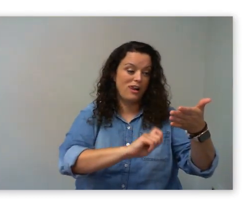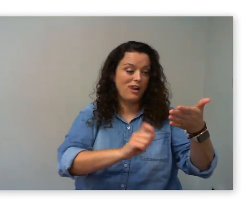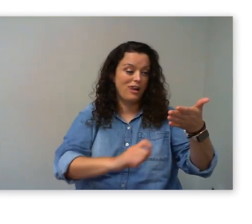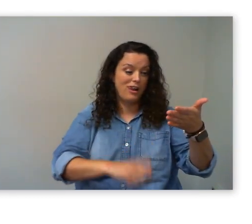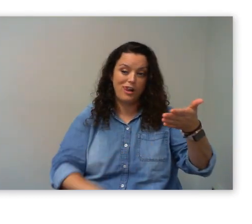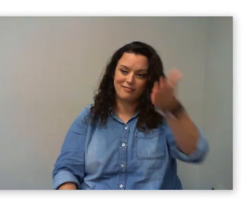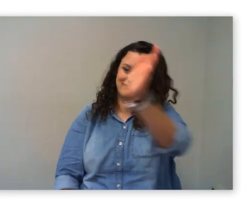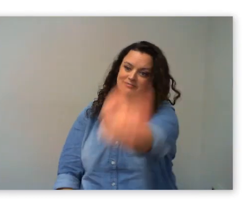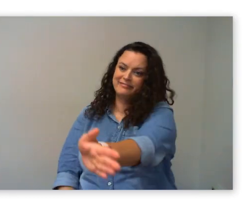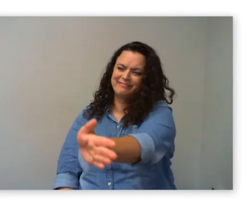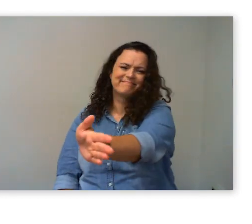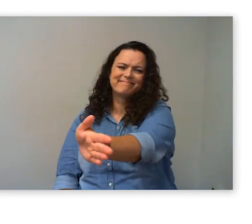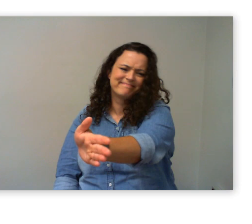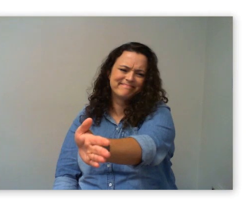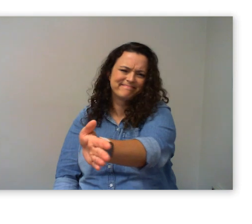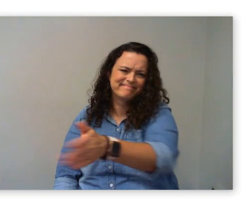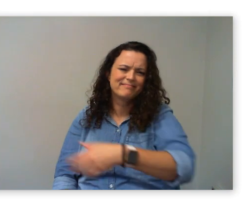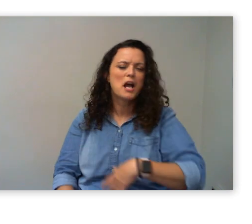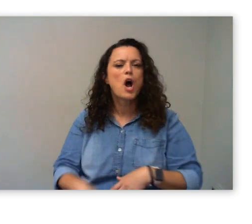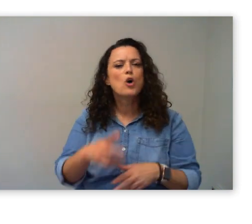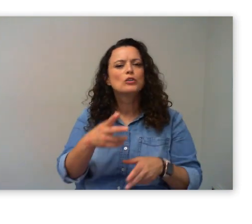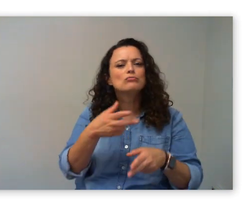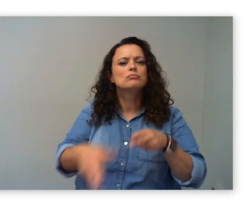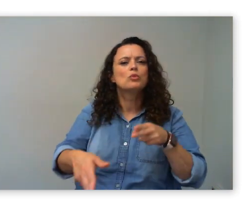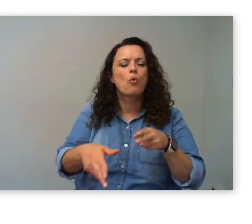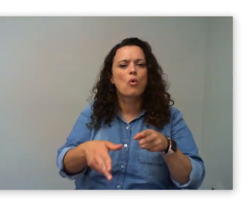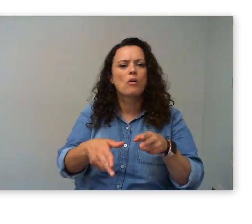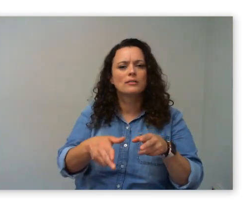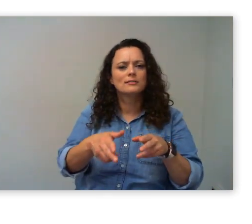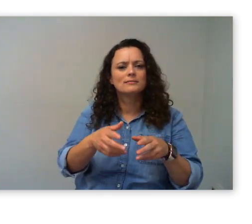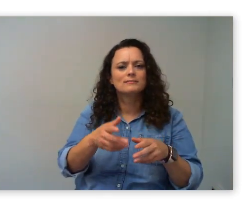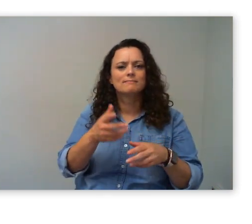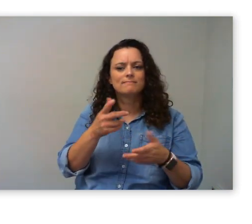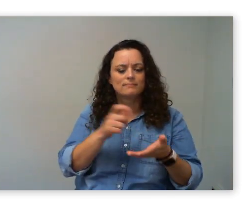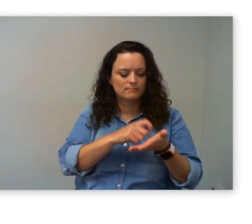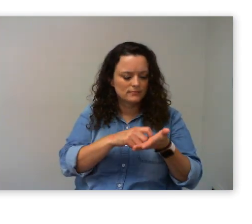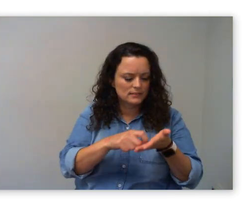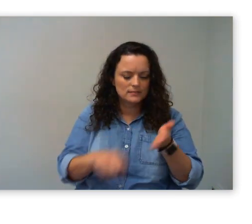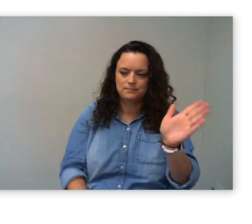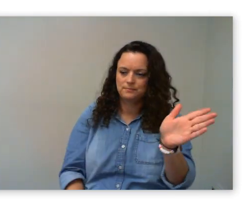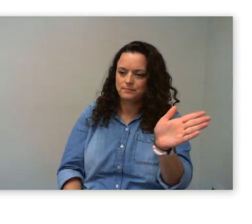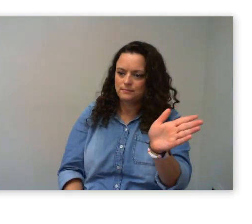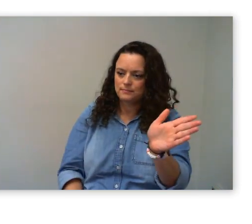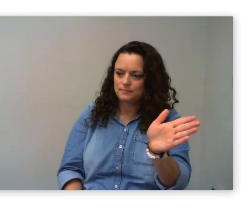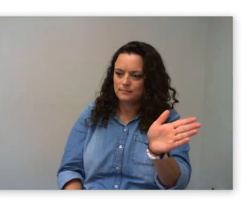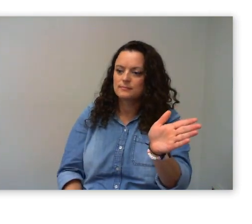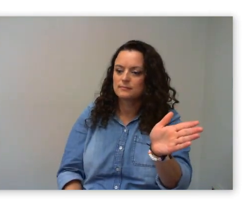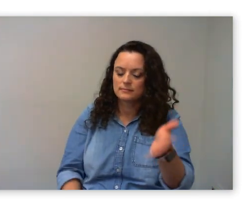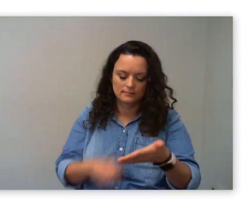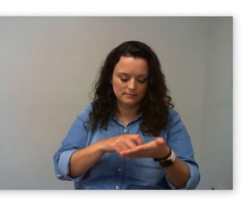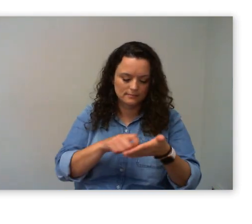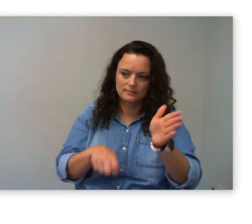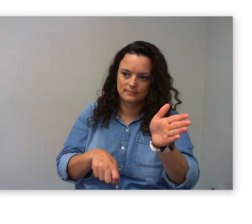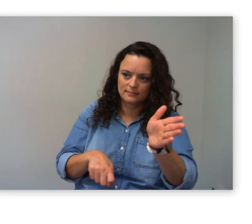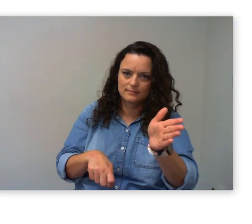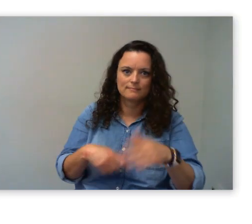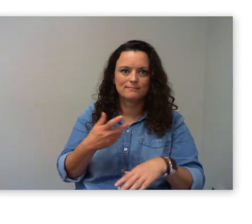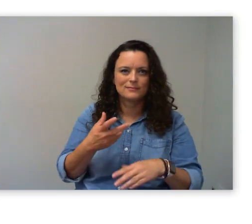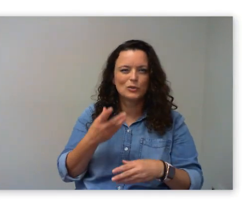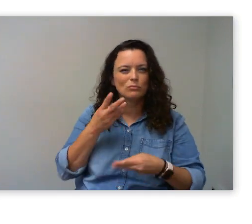so it's communication can flow instead of taking forever um and then check for understanding